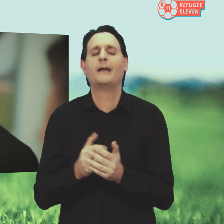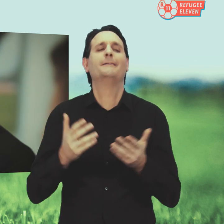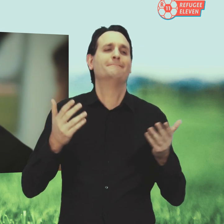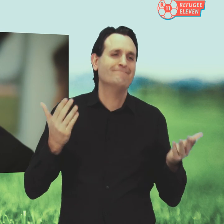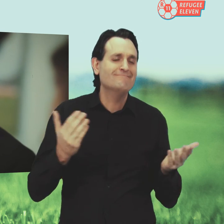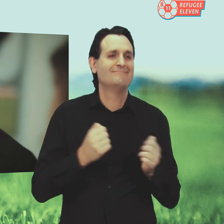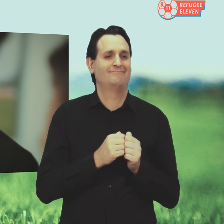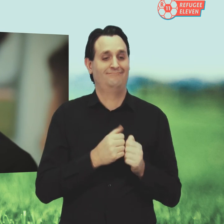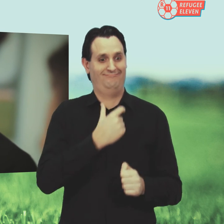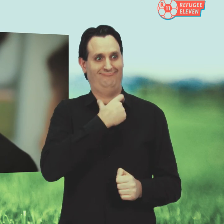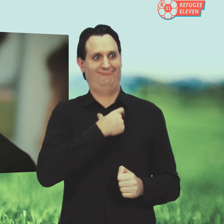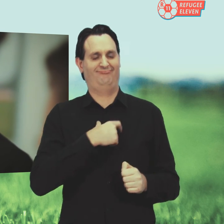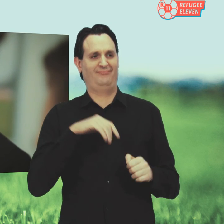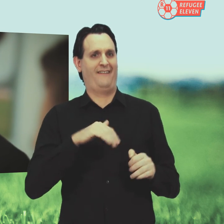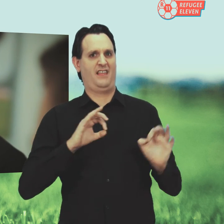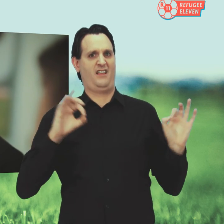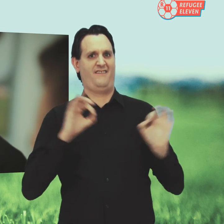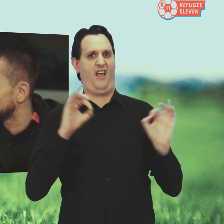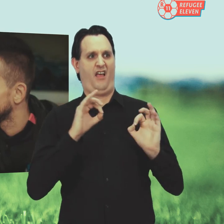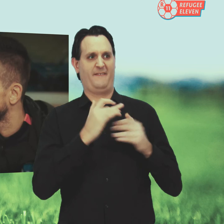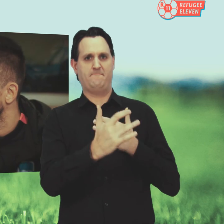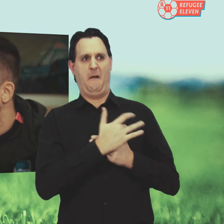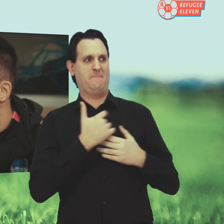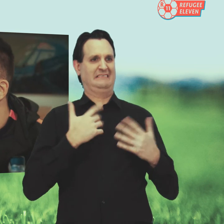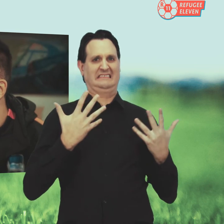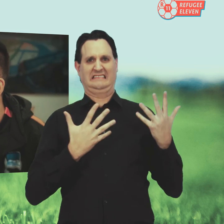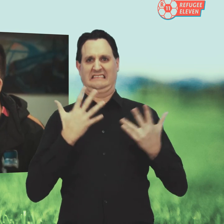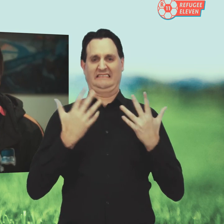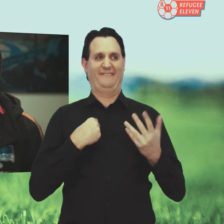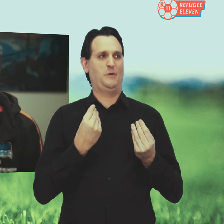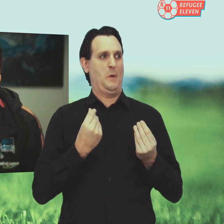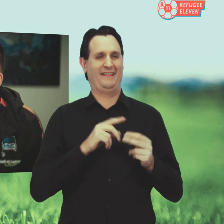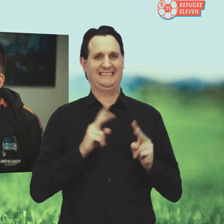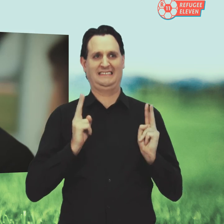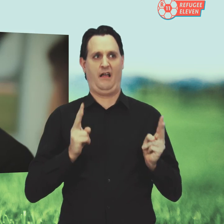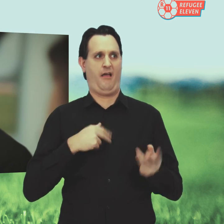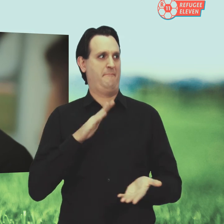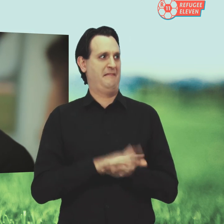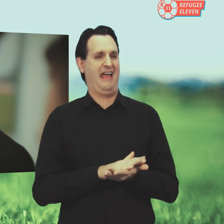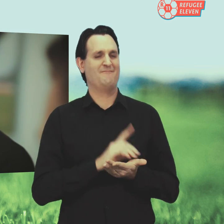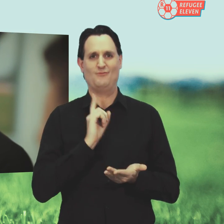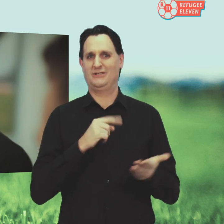I had to leave because of personal risk. I didn't find it safe for me to stay there anymore.